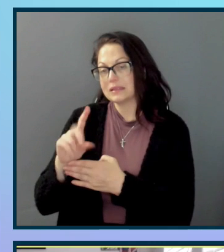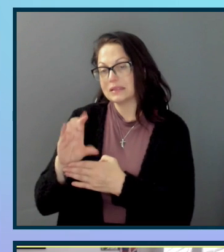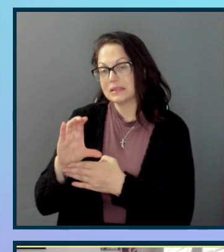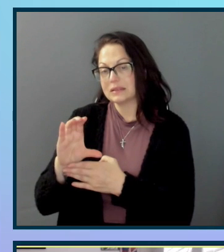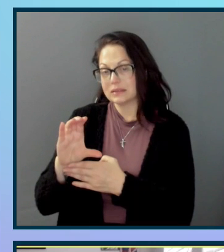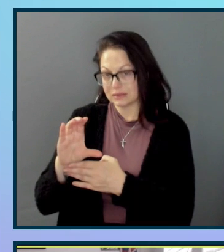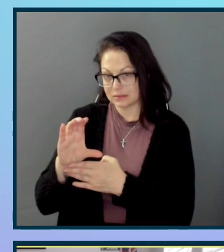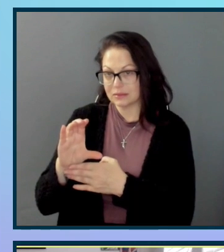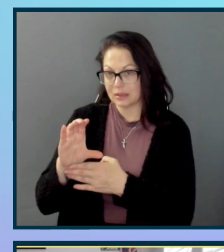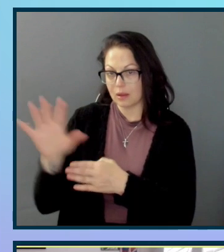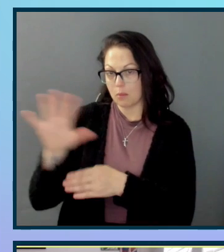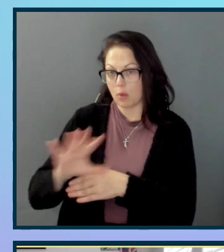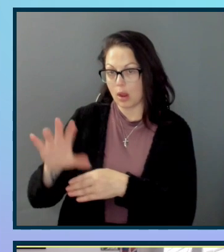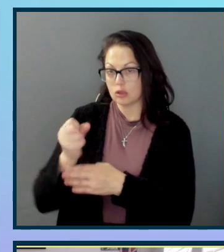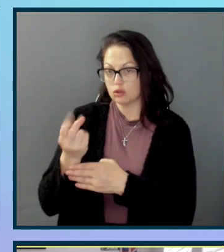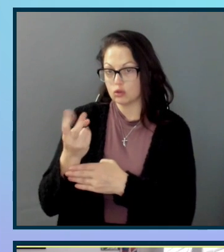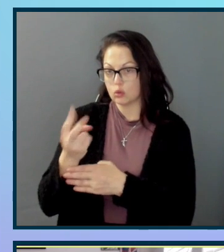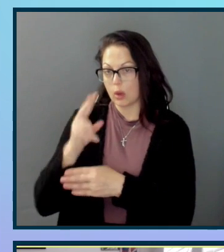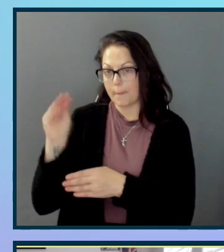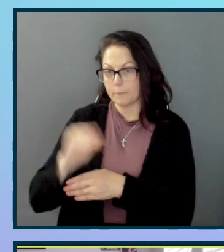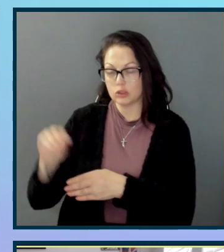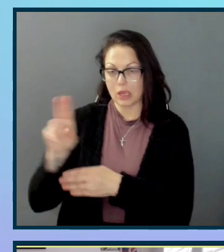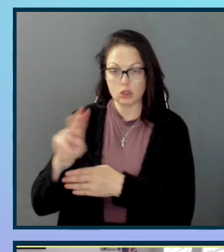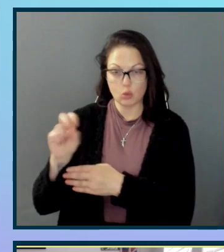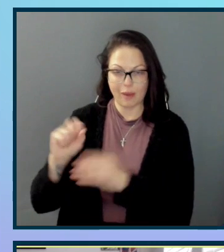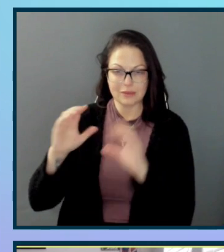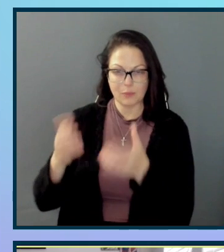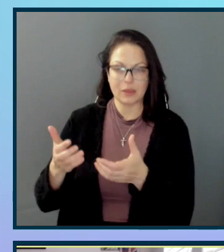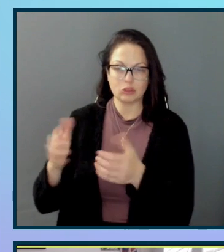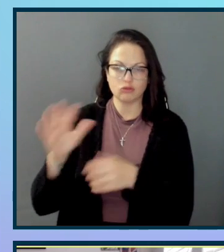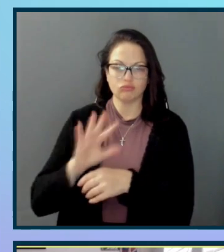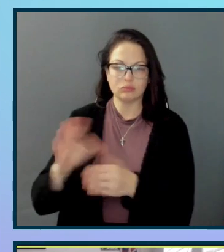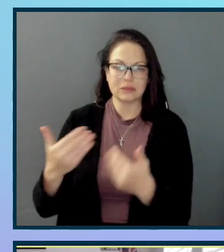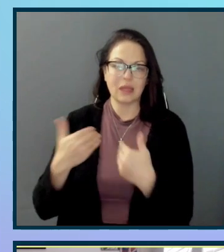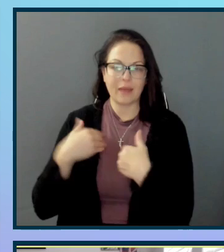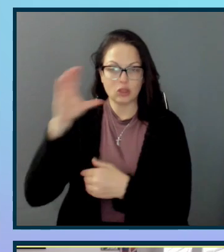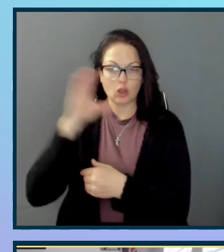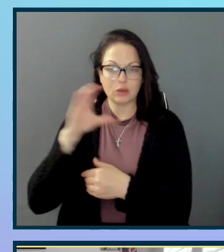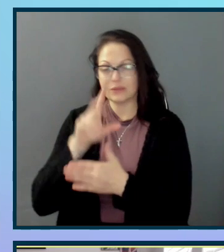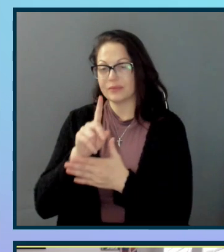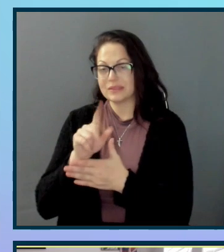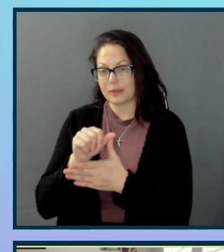that approximately 12% of the US population are estimated to have cognitive disabilities.